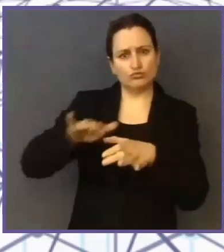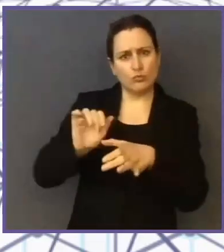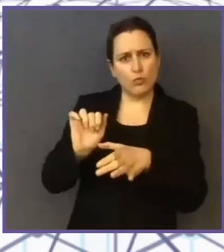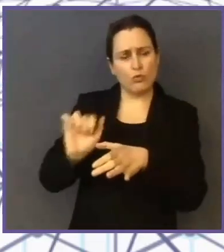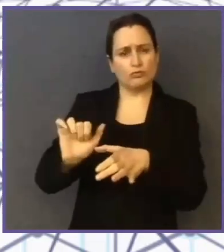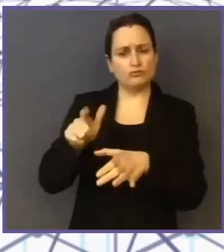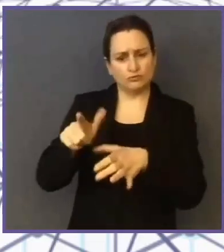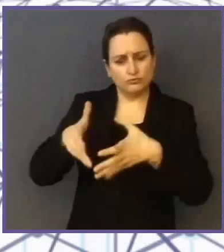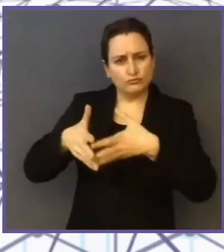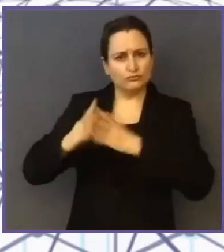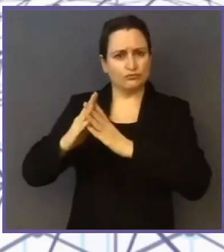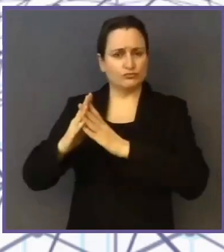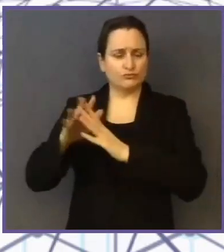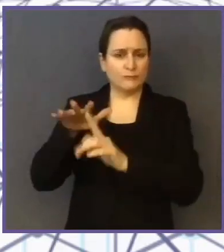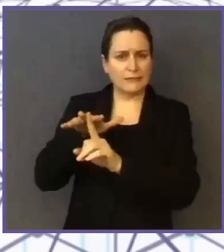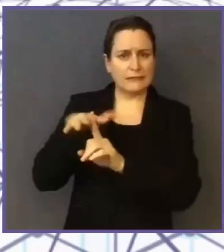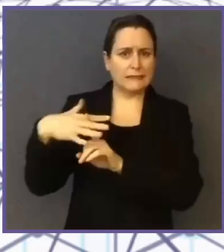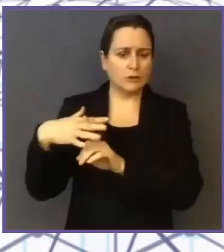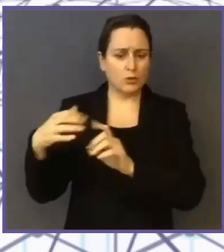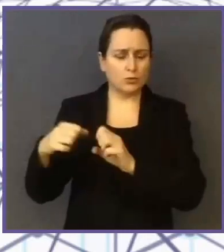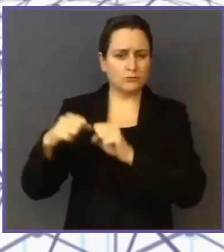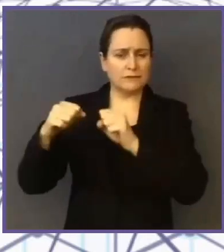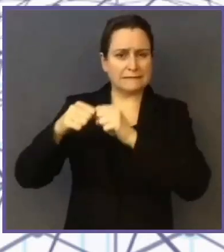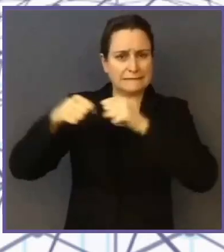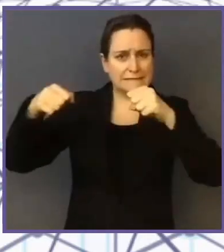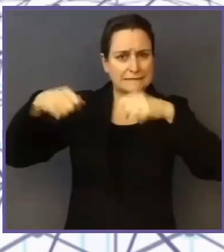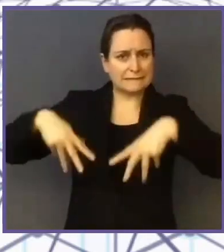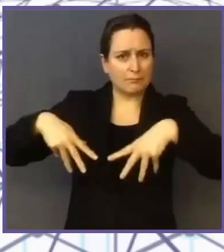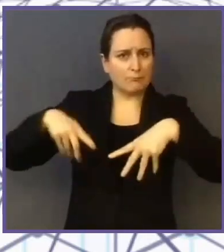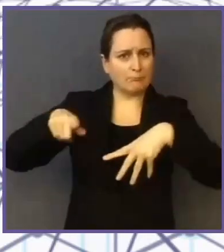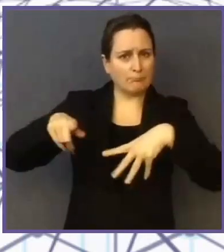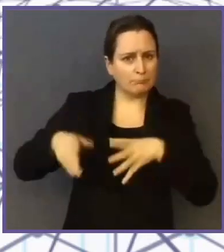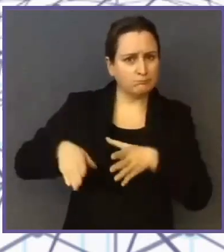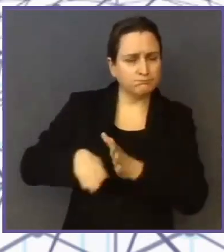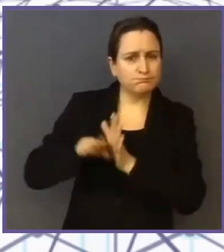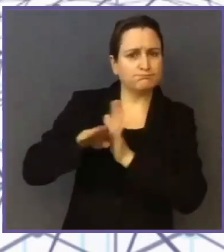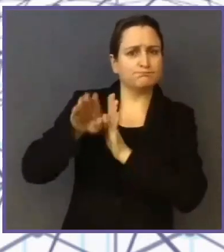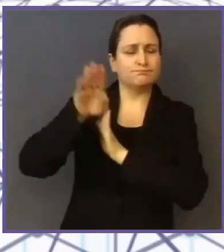and I'm going to sort of jump right in with the ideas and I think hopefully within about